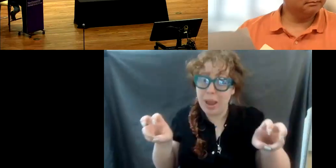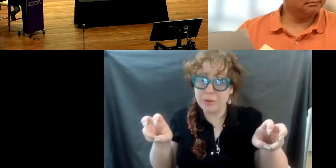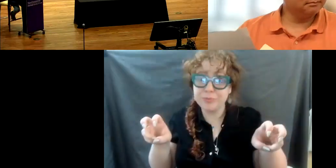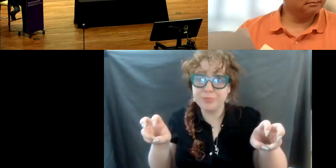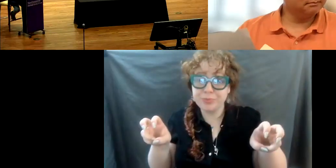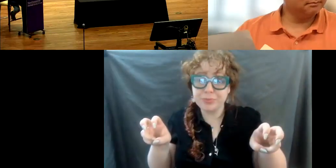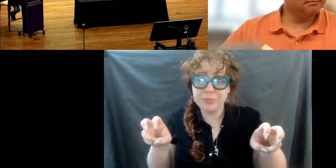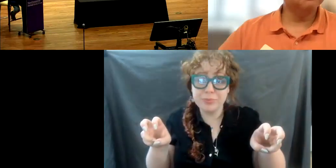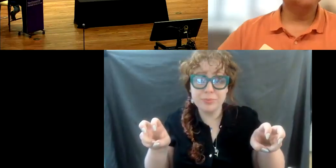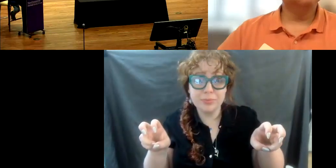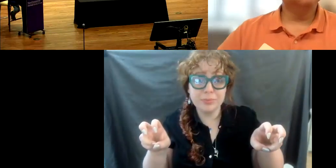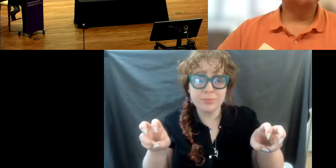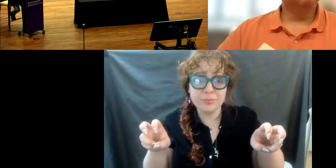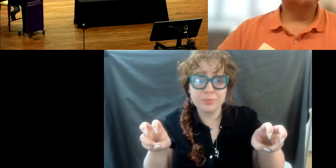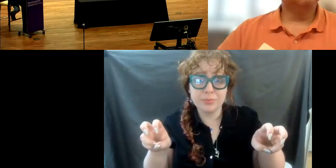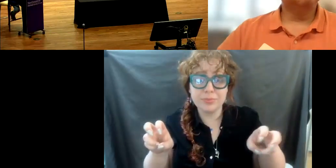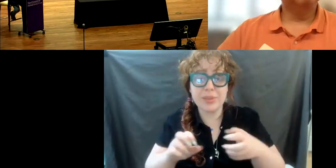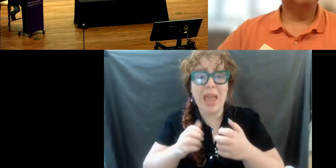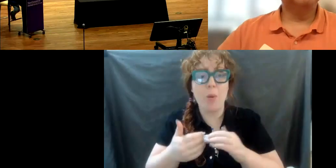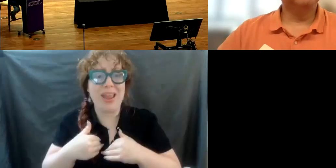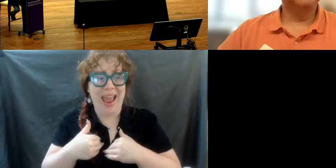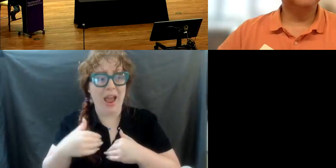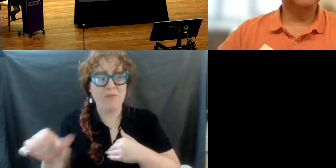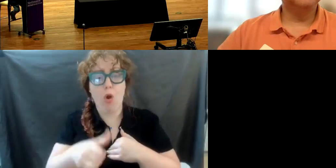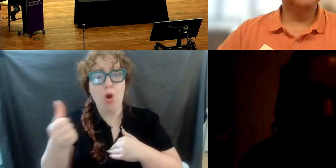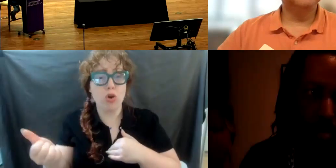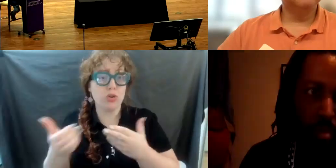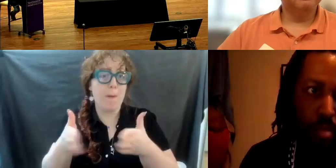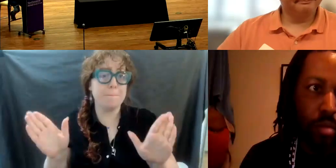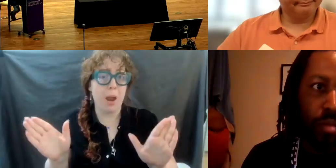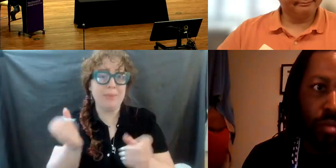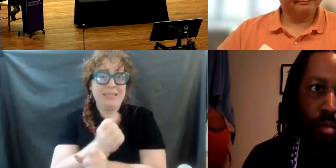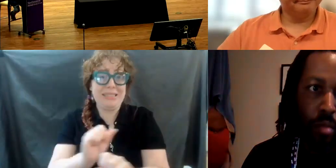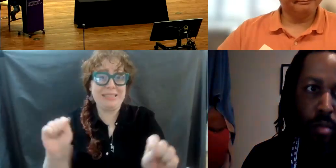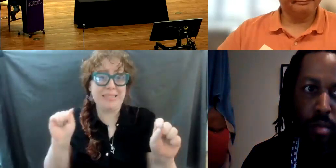what can alternatives to public safety system look like and how can we bring it to life.